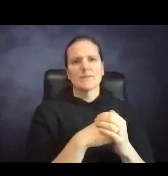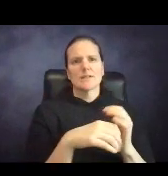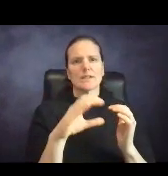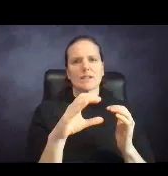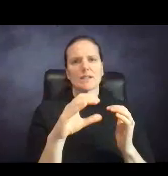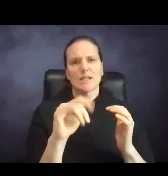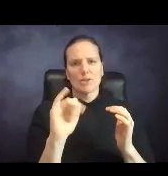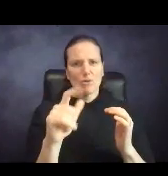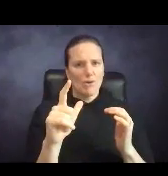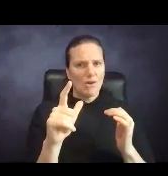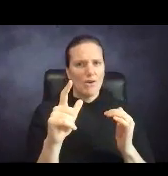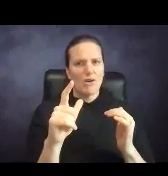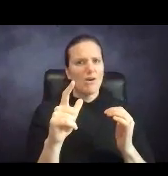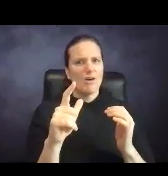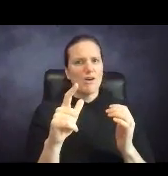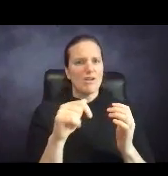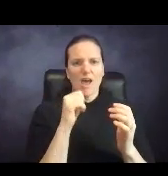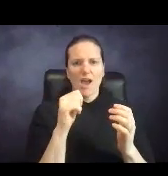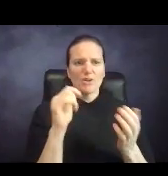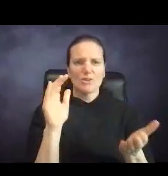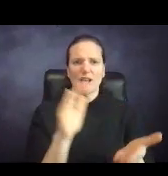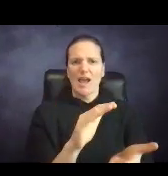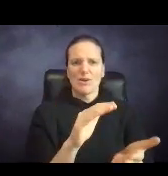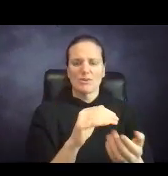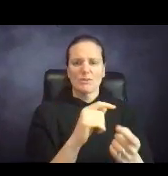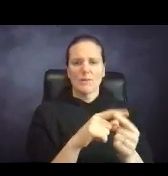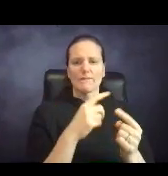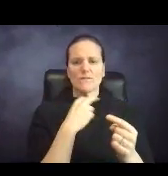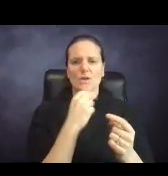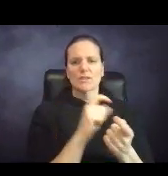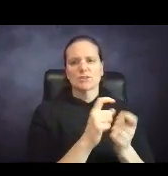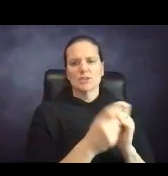And then the voice changes. The voice change, unfortunately in most cases is irreversible.